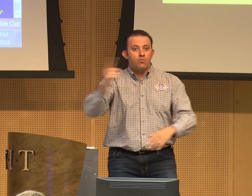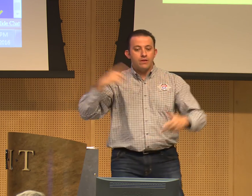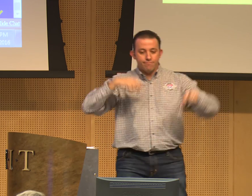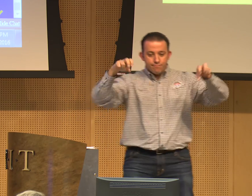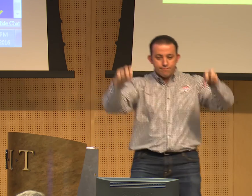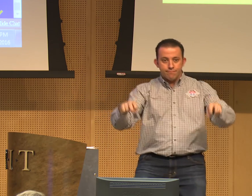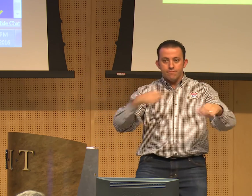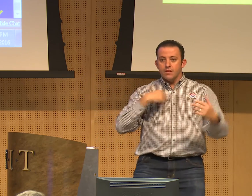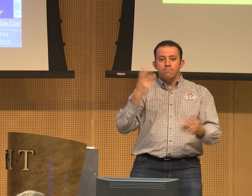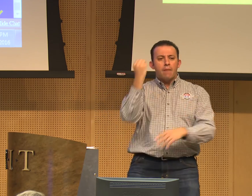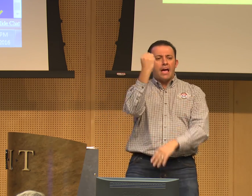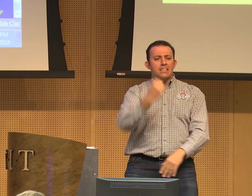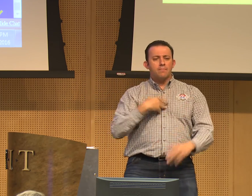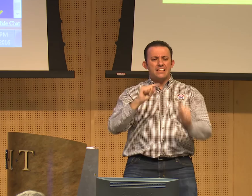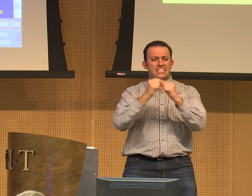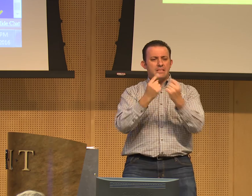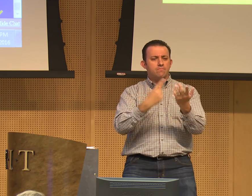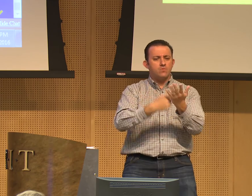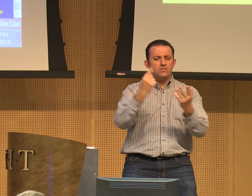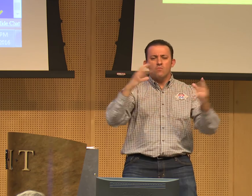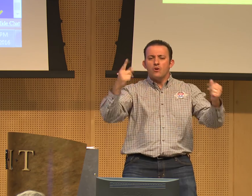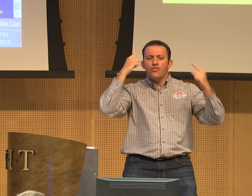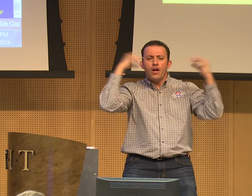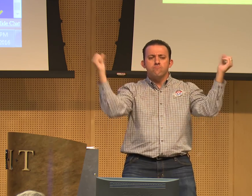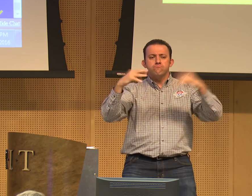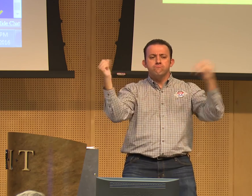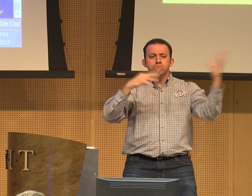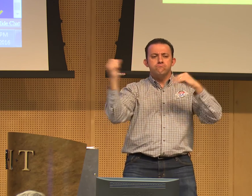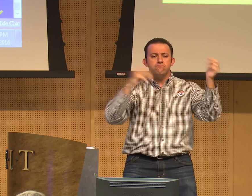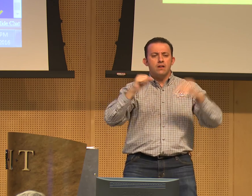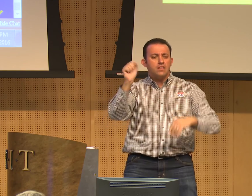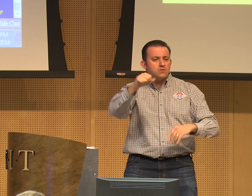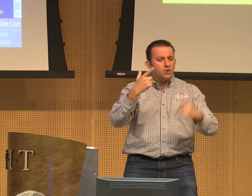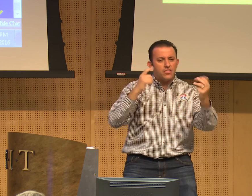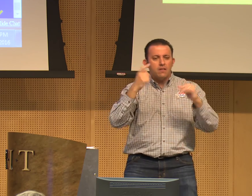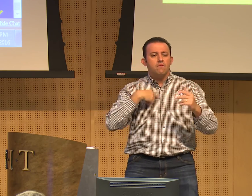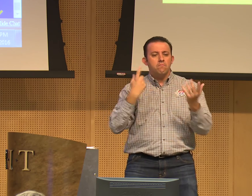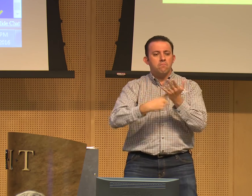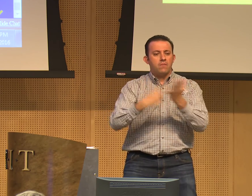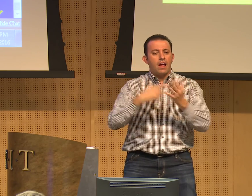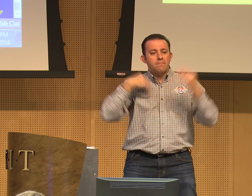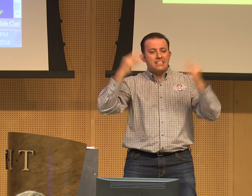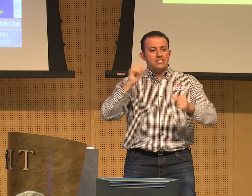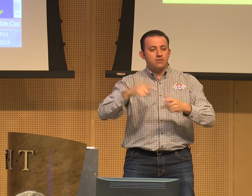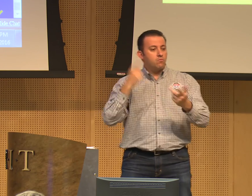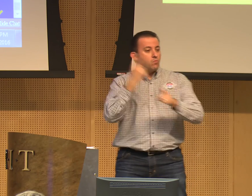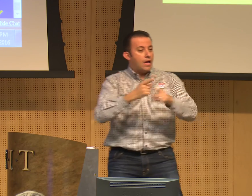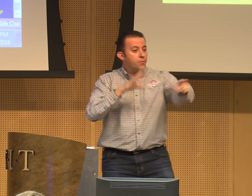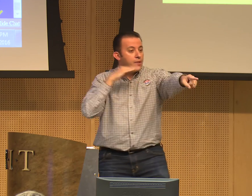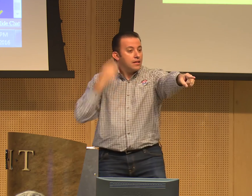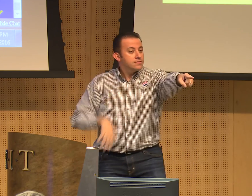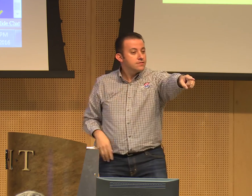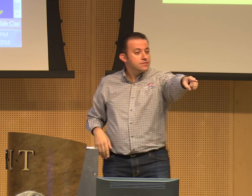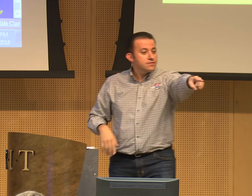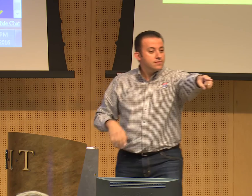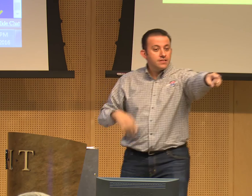We come together for meetings. You know, during, like, our team meetings, we come together, we bash things out, we hash things out at the table. Right? Right, Blake? Blake's here.